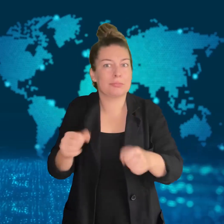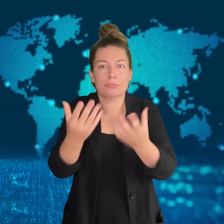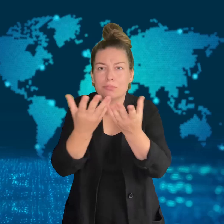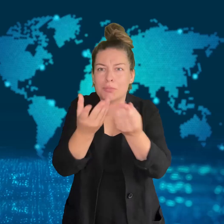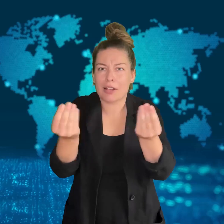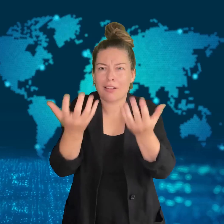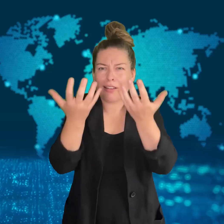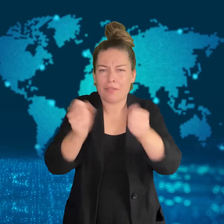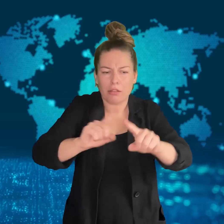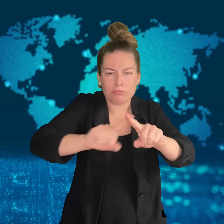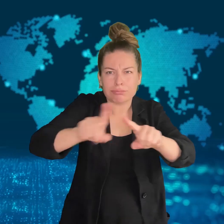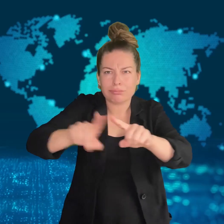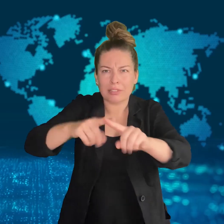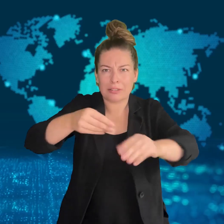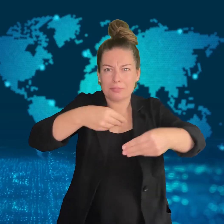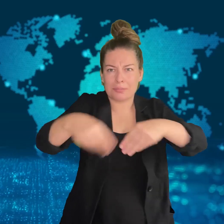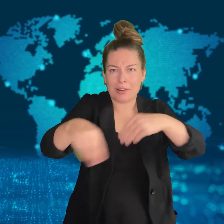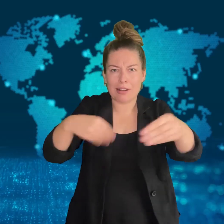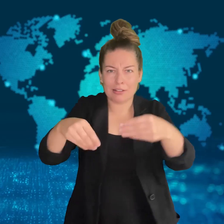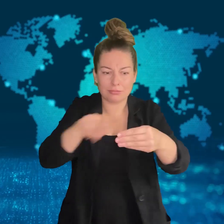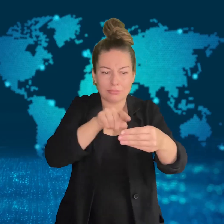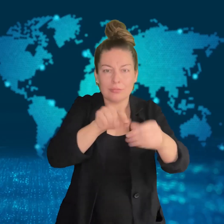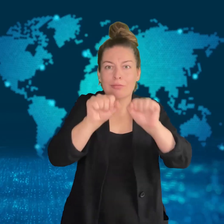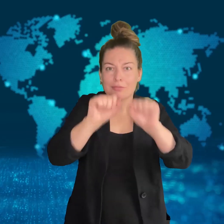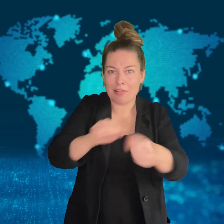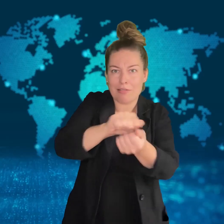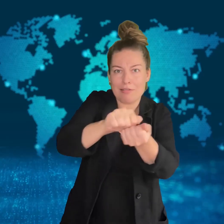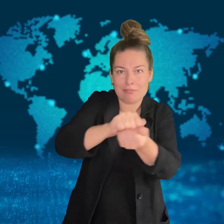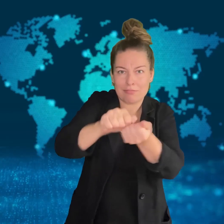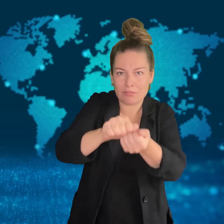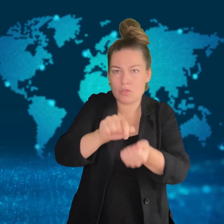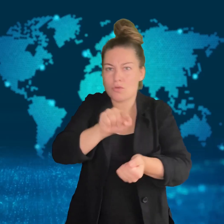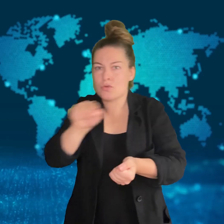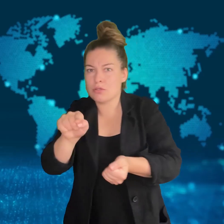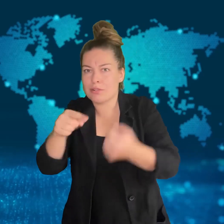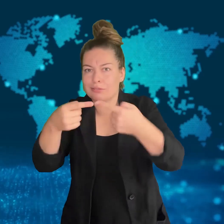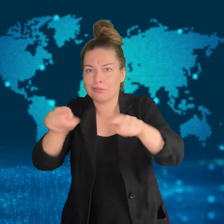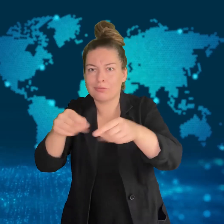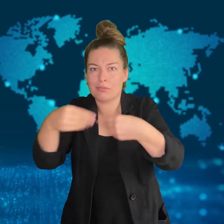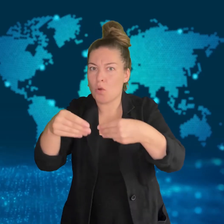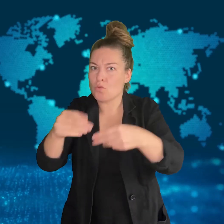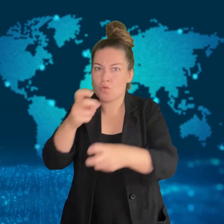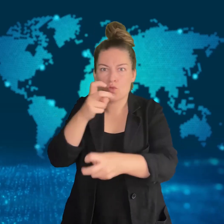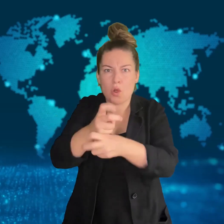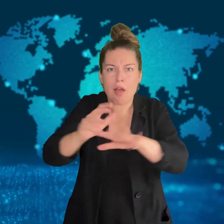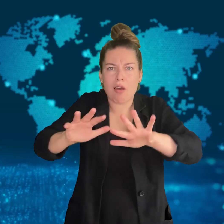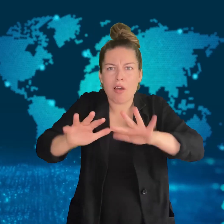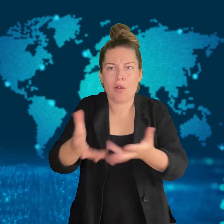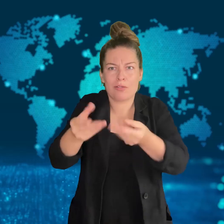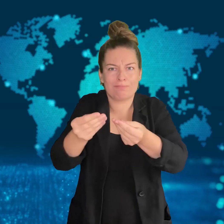The suit claims the company actively participated